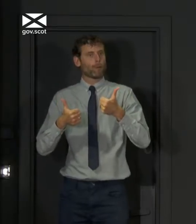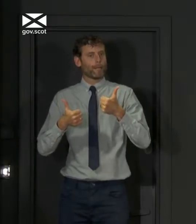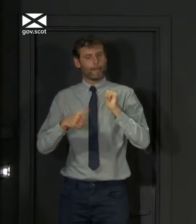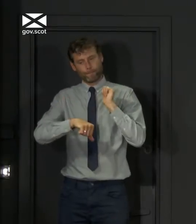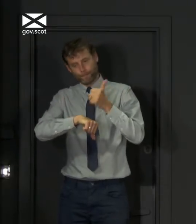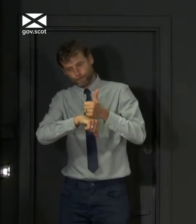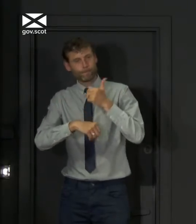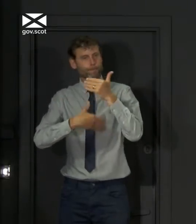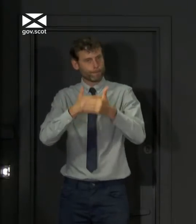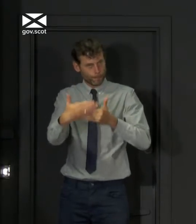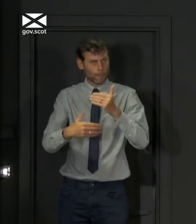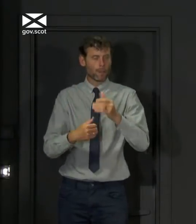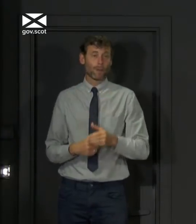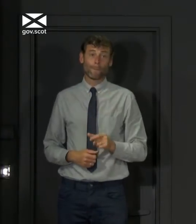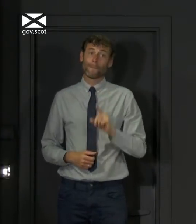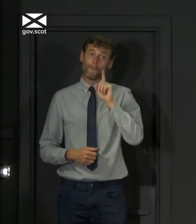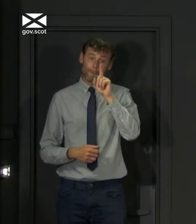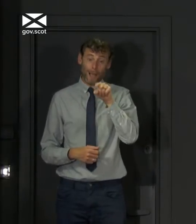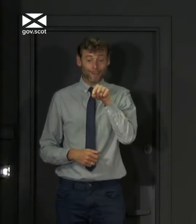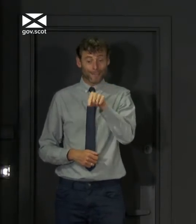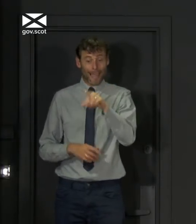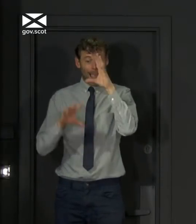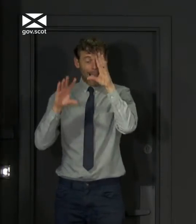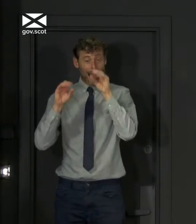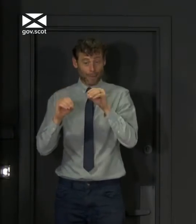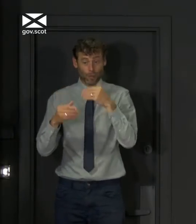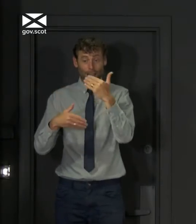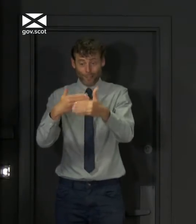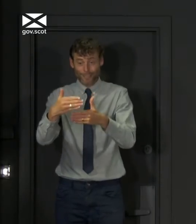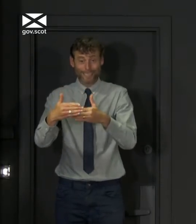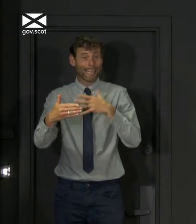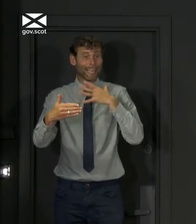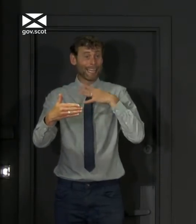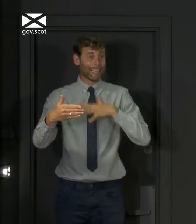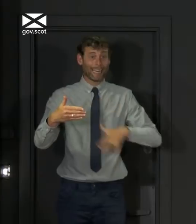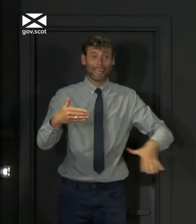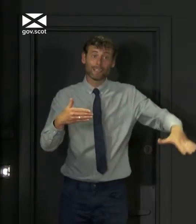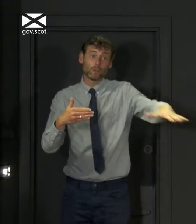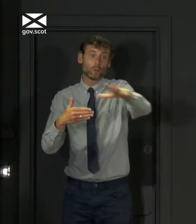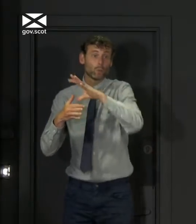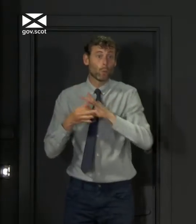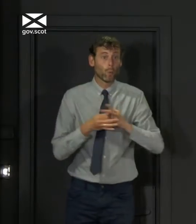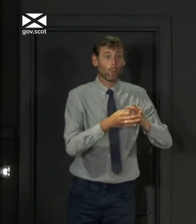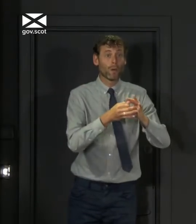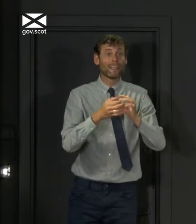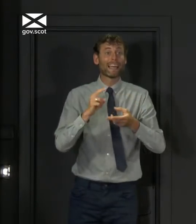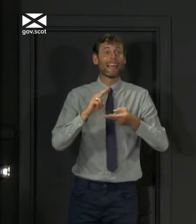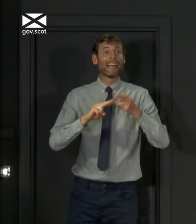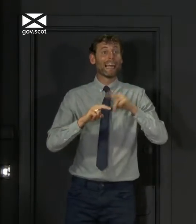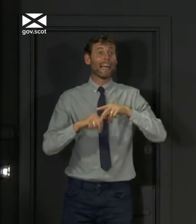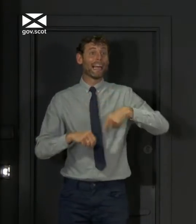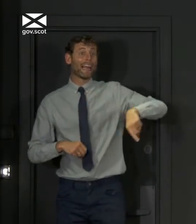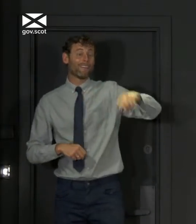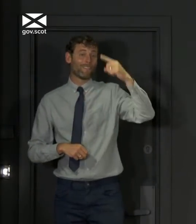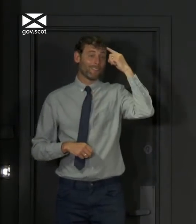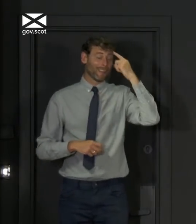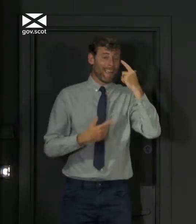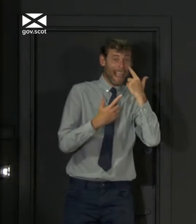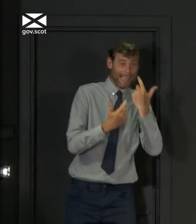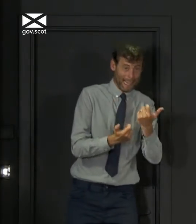on us continuing to suppress the virus, and if all of us, if we need an added incentive to continue to do all the right things, then the prospect of being able to get children